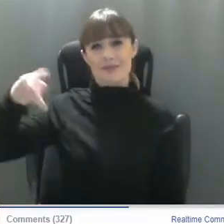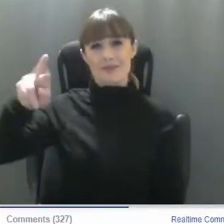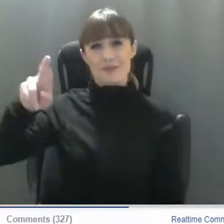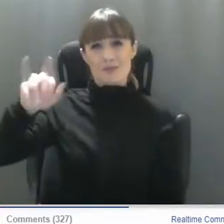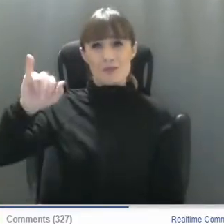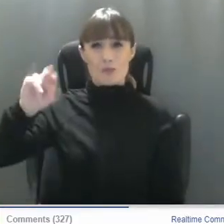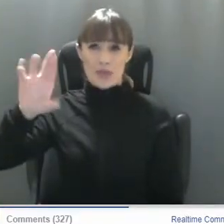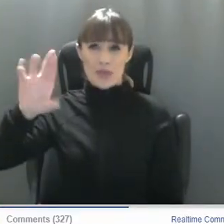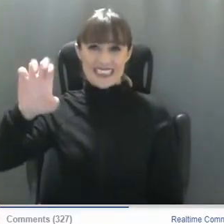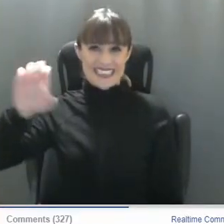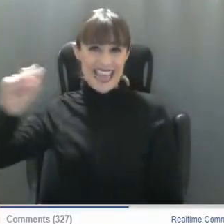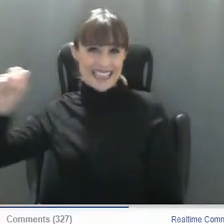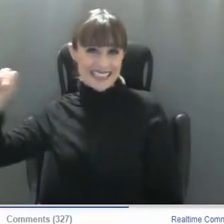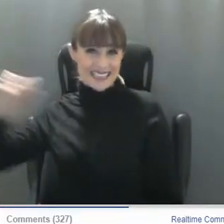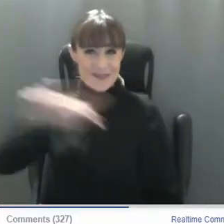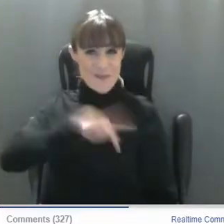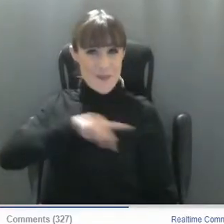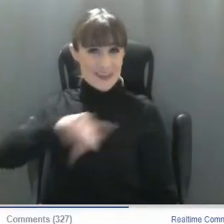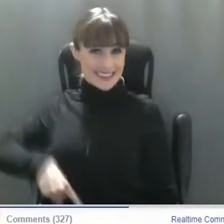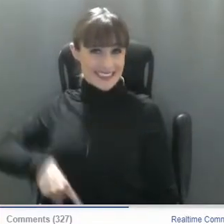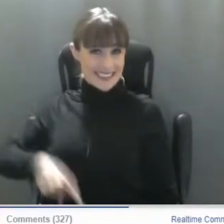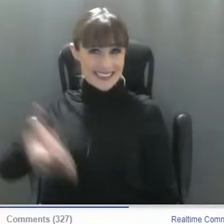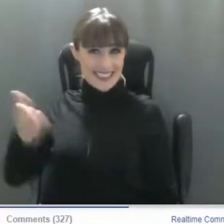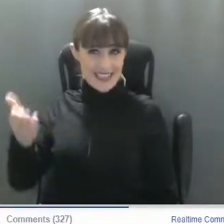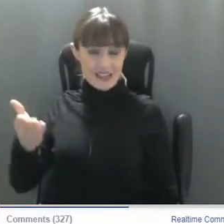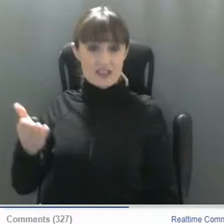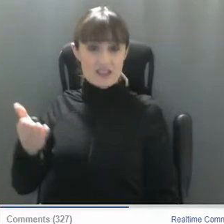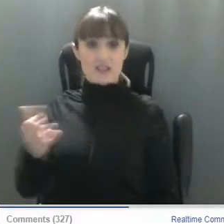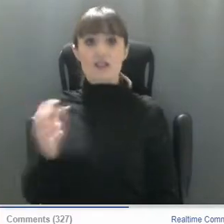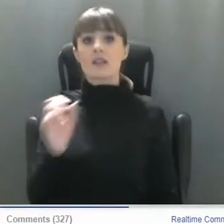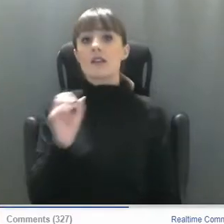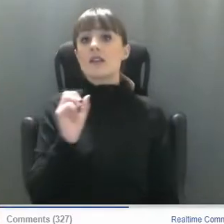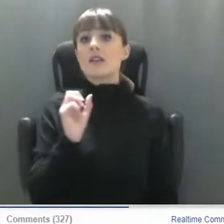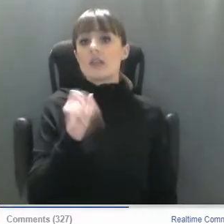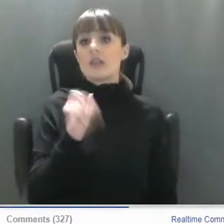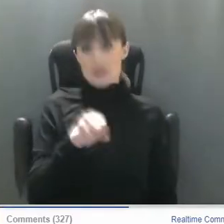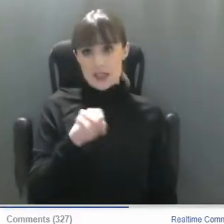Jennifer, we've actually been in close contact with zoos- our fellow zoos, from